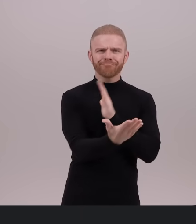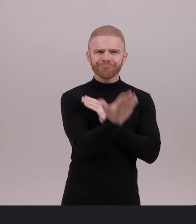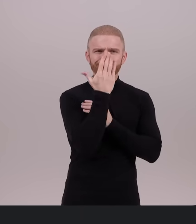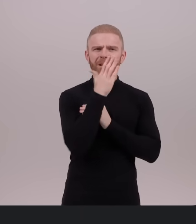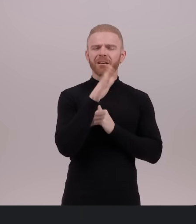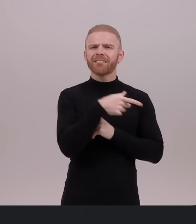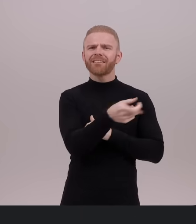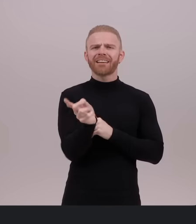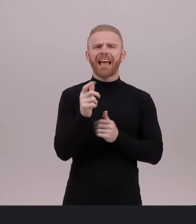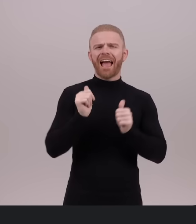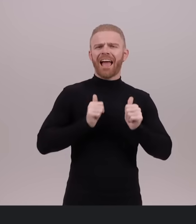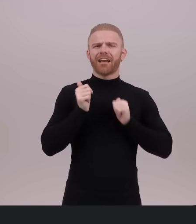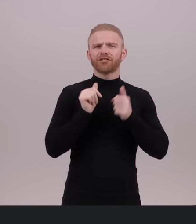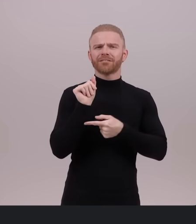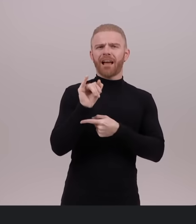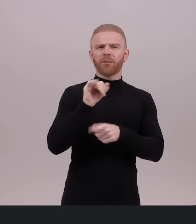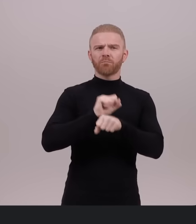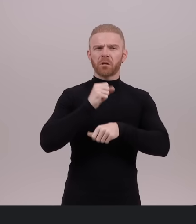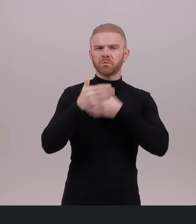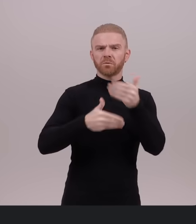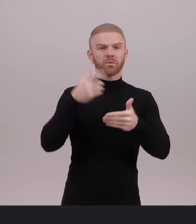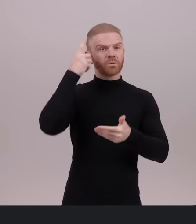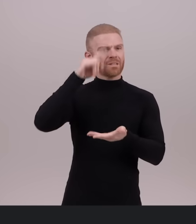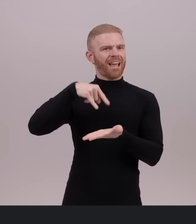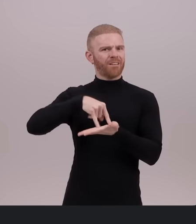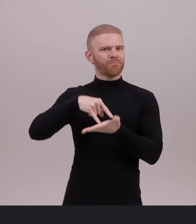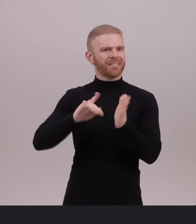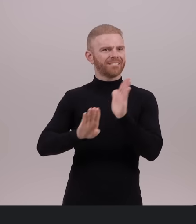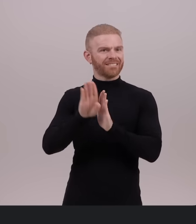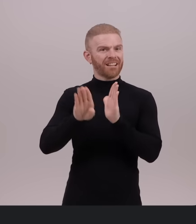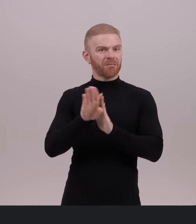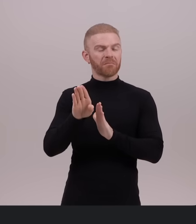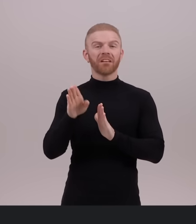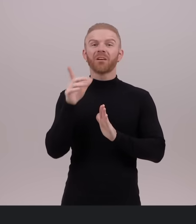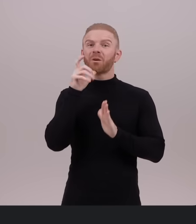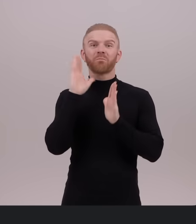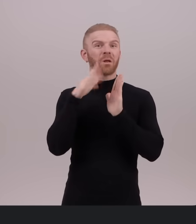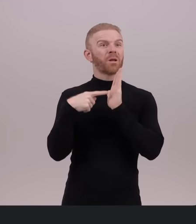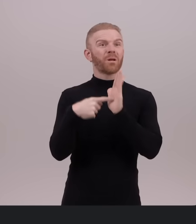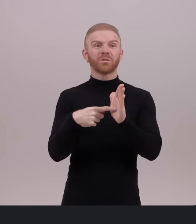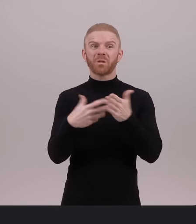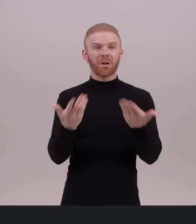for your Android development. Here to show us how it's done, please welcome Florina and Adarsh.